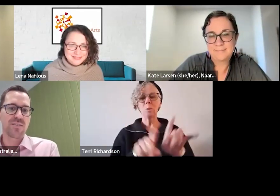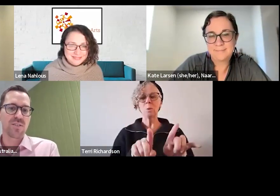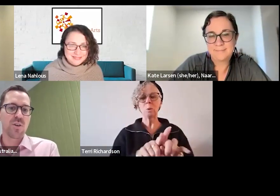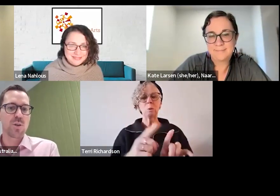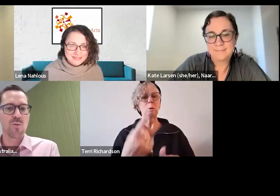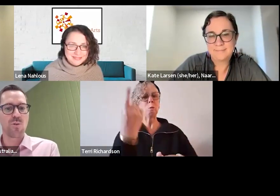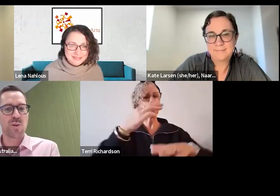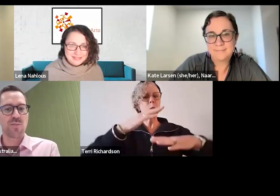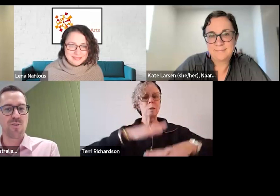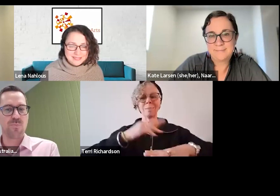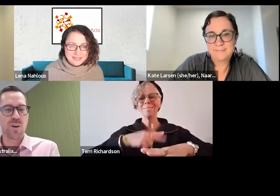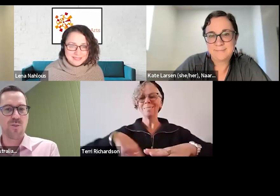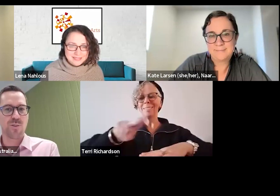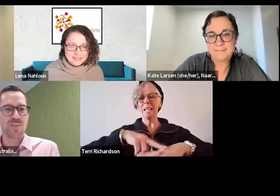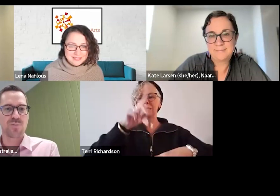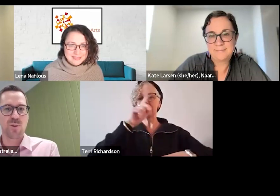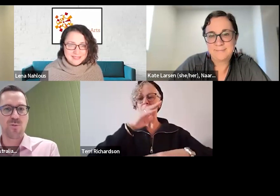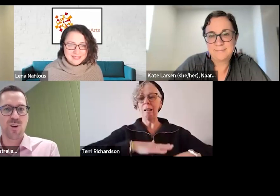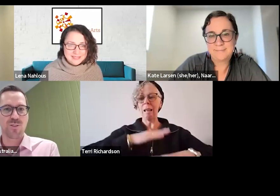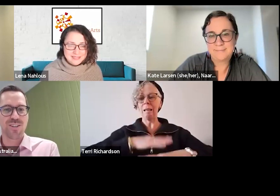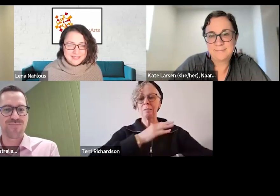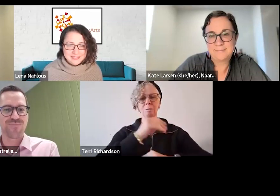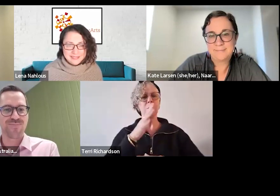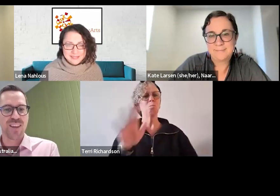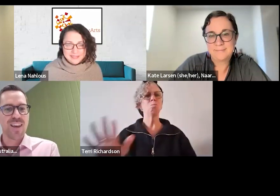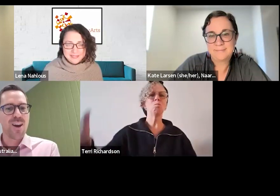are all joining from across this beautiful continent.